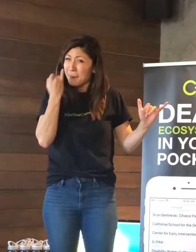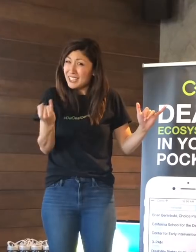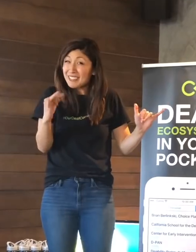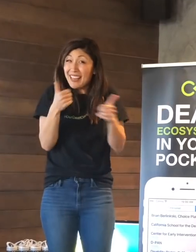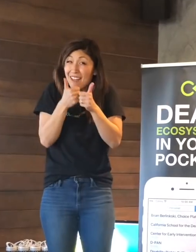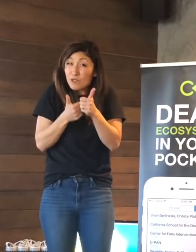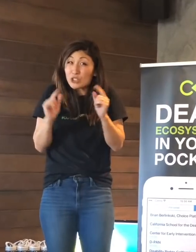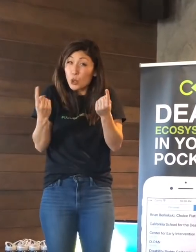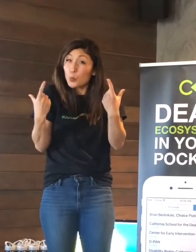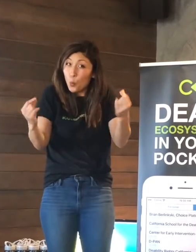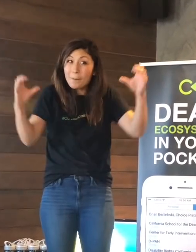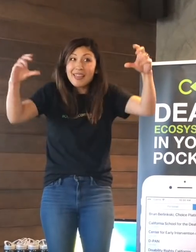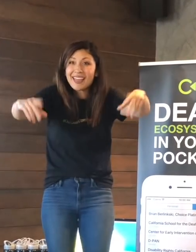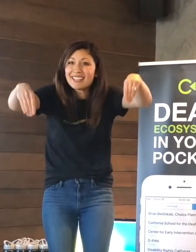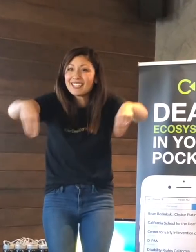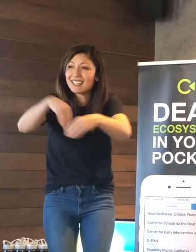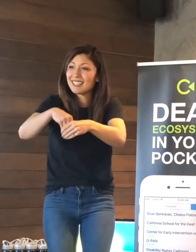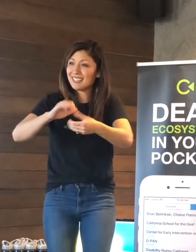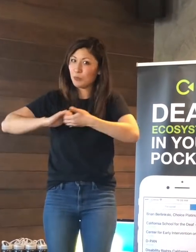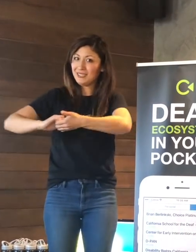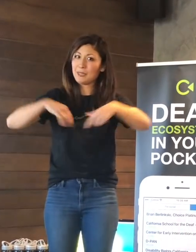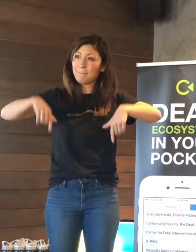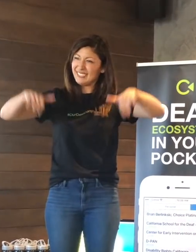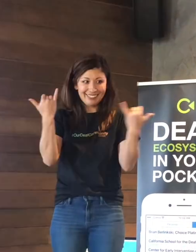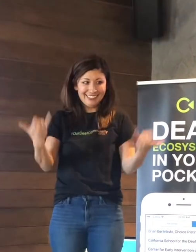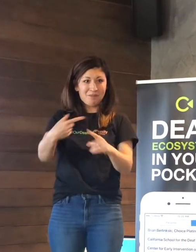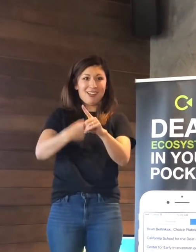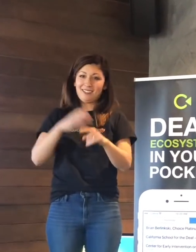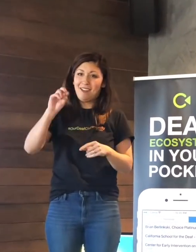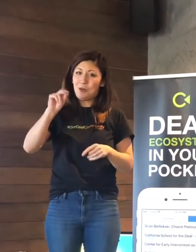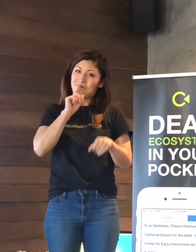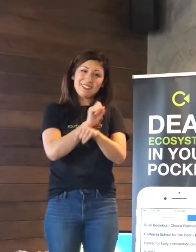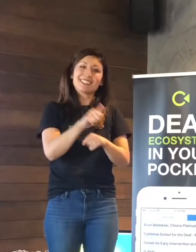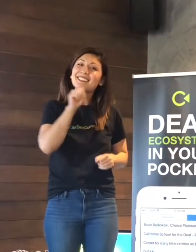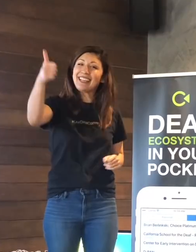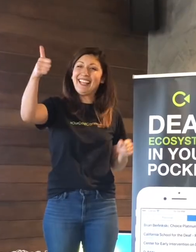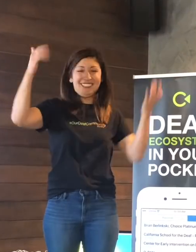Imagine if every dollar went back in the Deaf ecosystem and stayed here. This month, Convo turns ten!